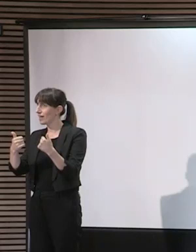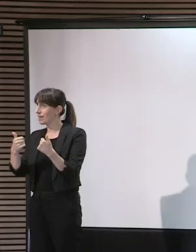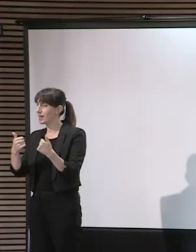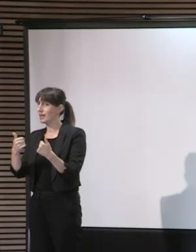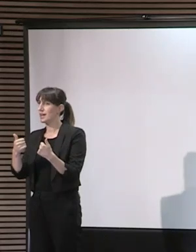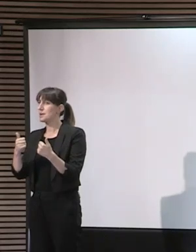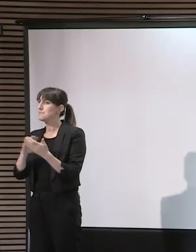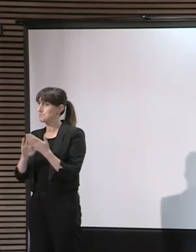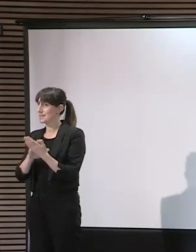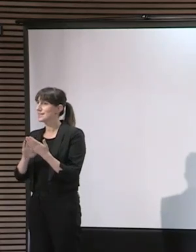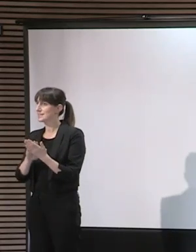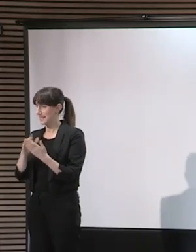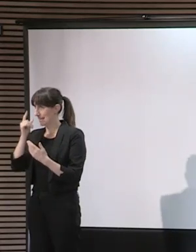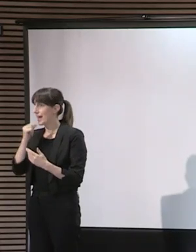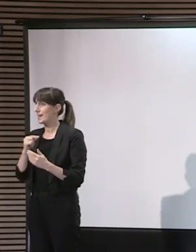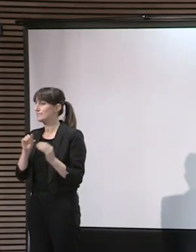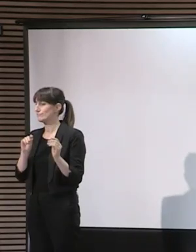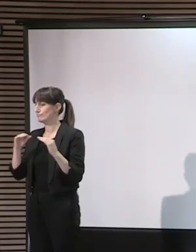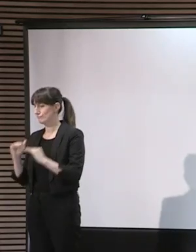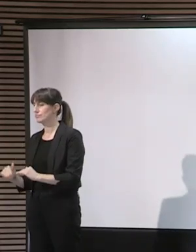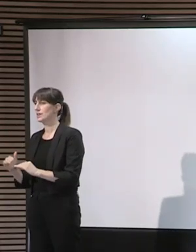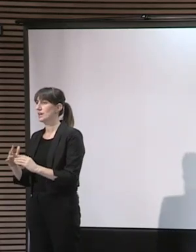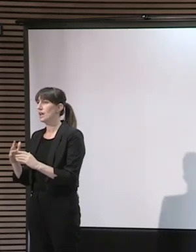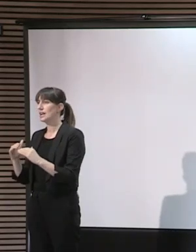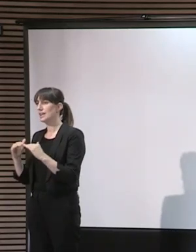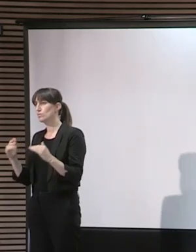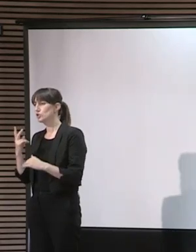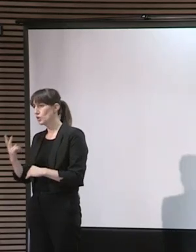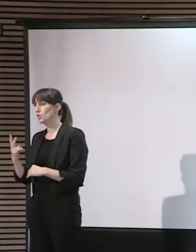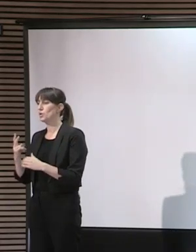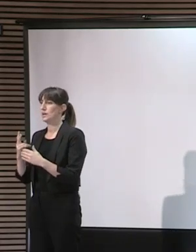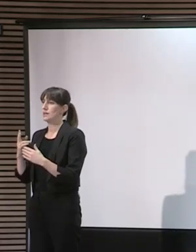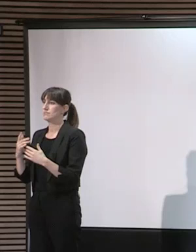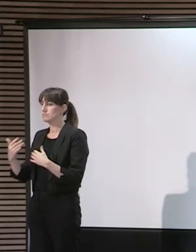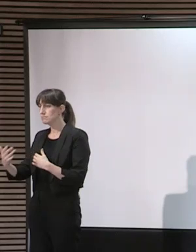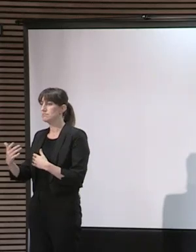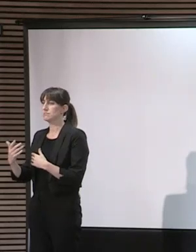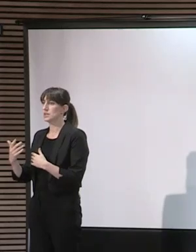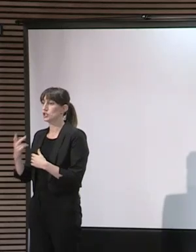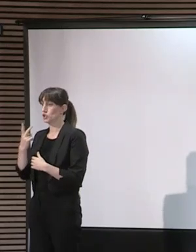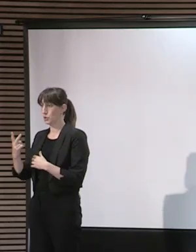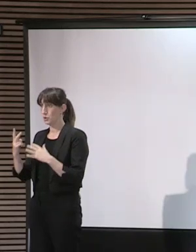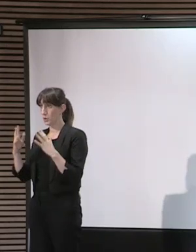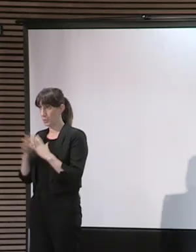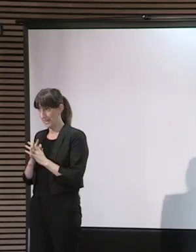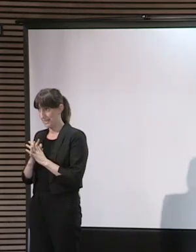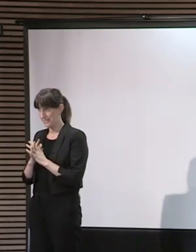Alert Levels 4 and 3, has paid huge dividends here. So we felt, not only should we move